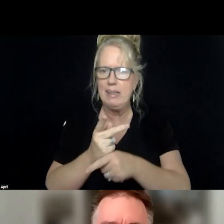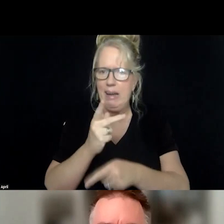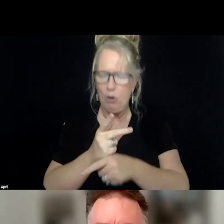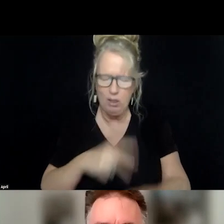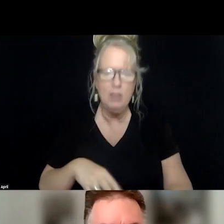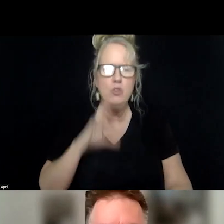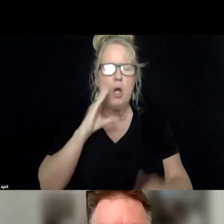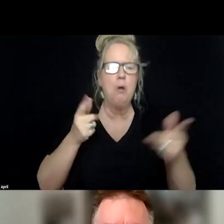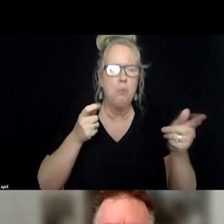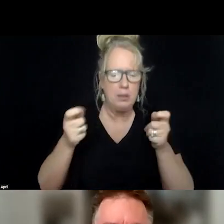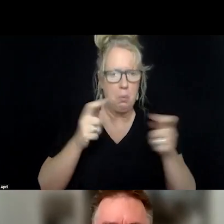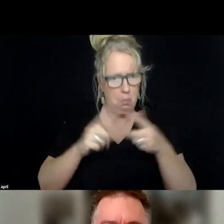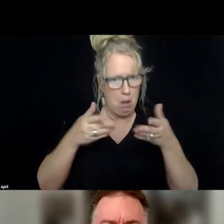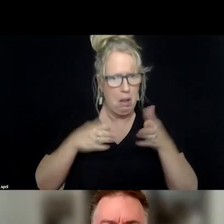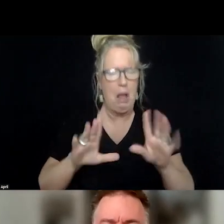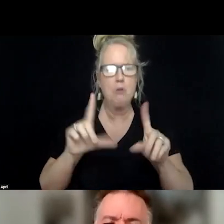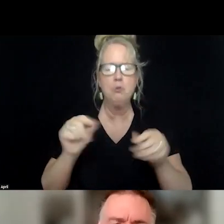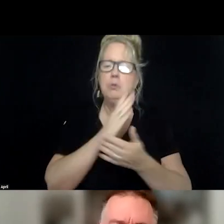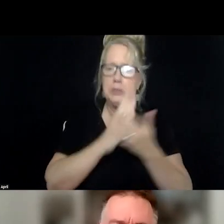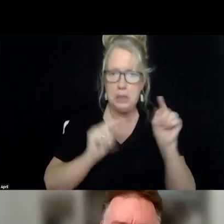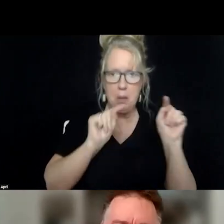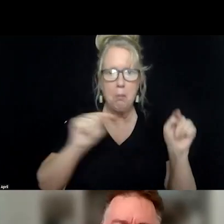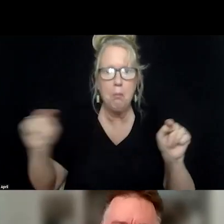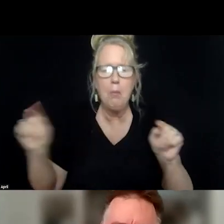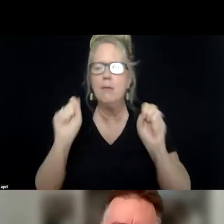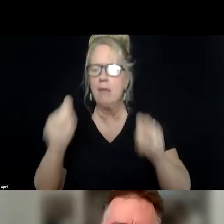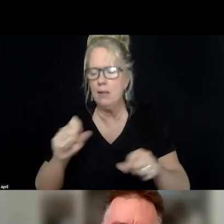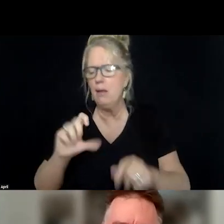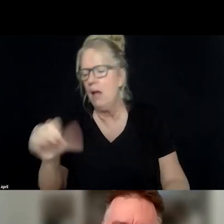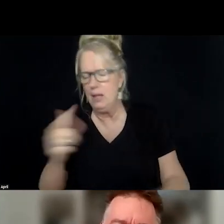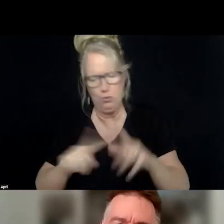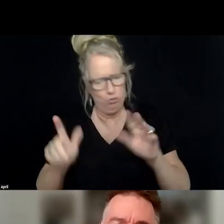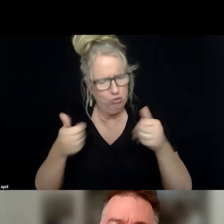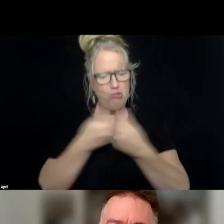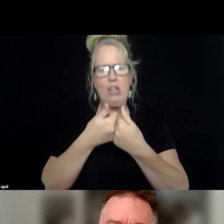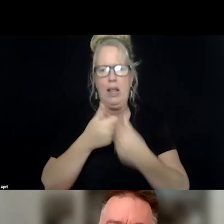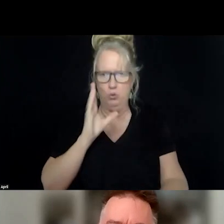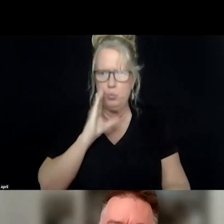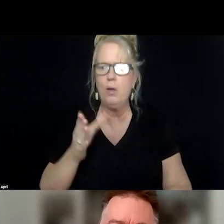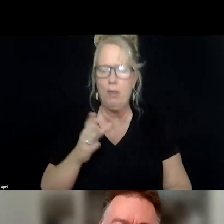REGULATIONS ALLOW YOU TO DO THAT IN SOME PLACES AND IN OTHER STATES YOU ARE GOING TO BE CHALLENGED. WE WILL LEAN INTO THAT A BIT.